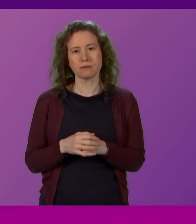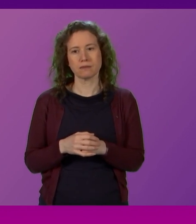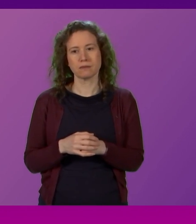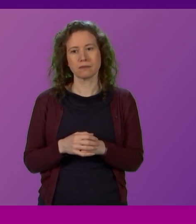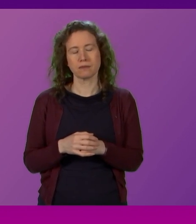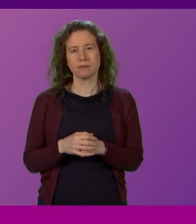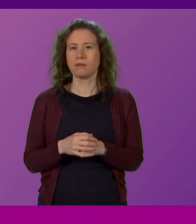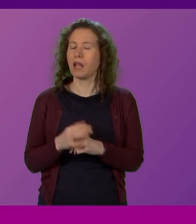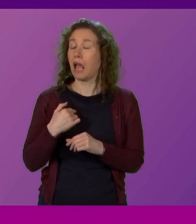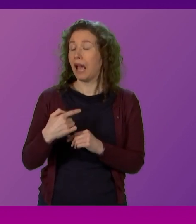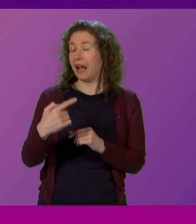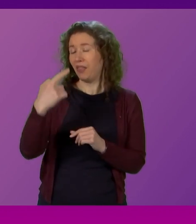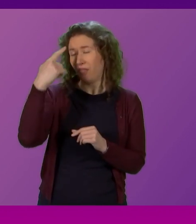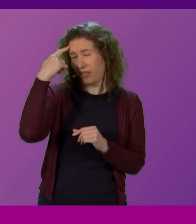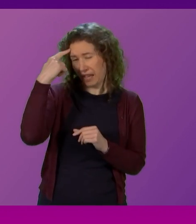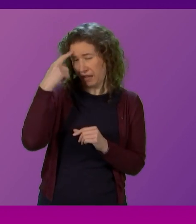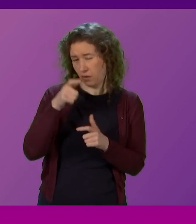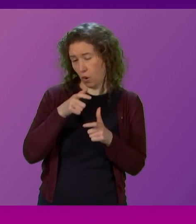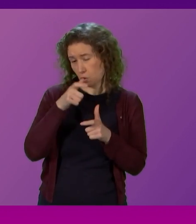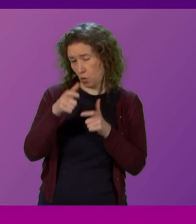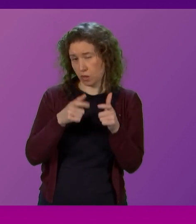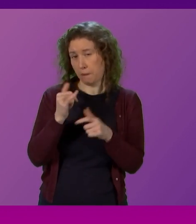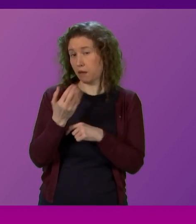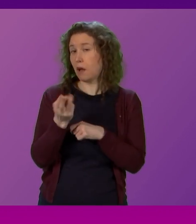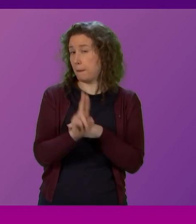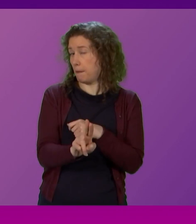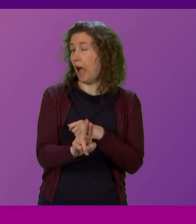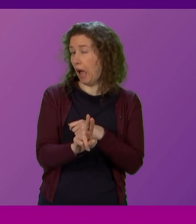I think that those words may come back to haunt the First Minister.